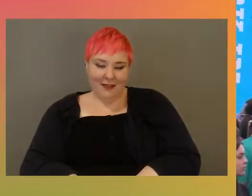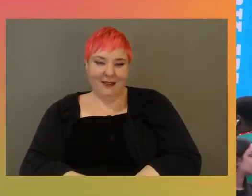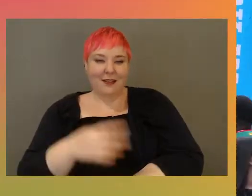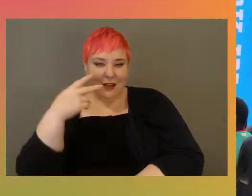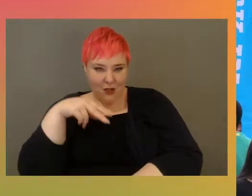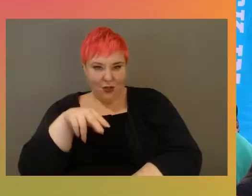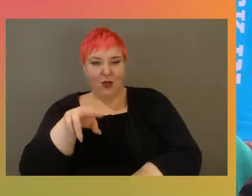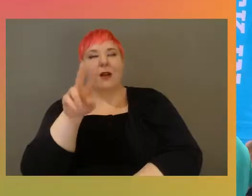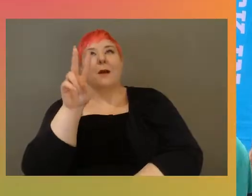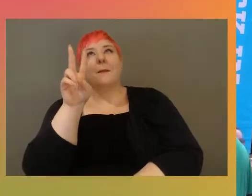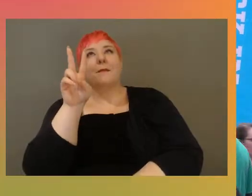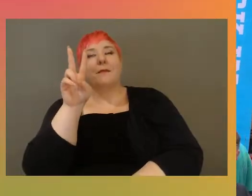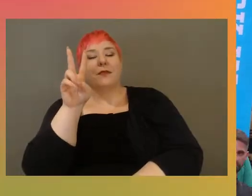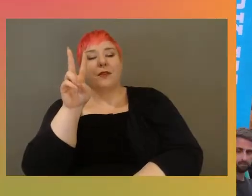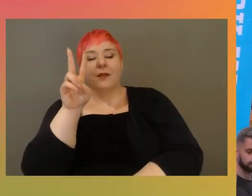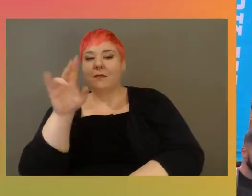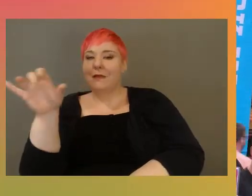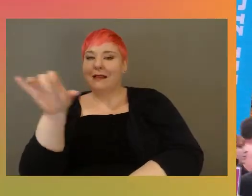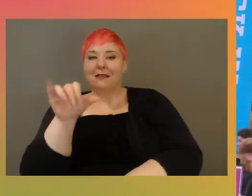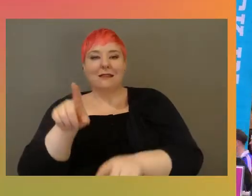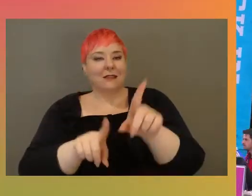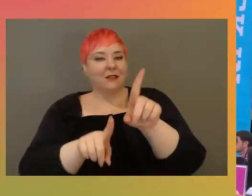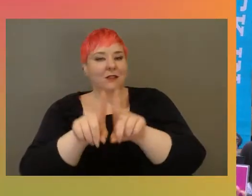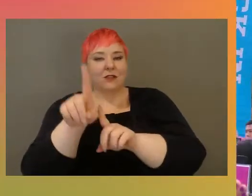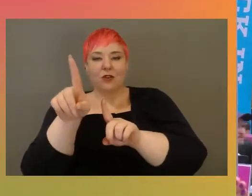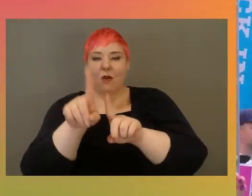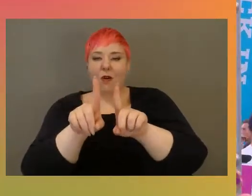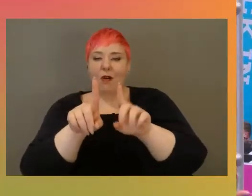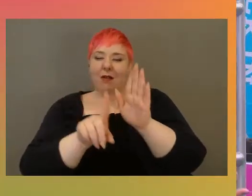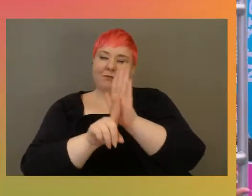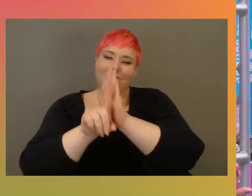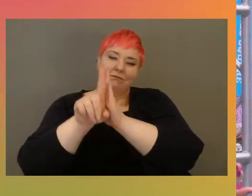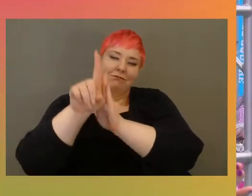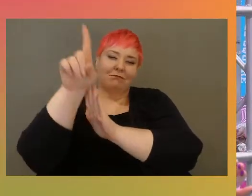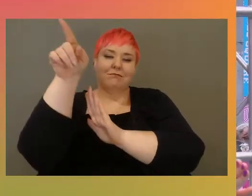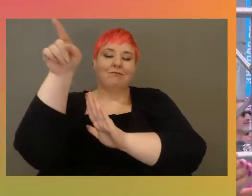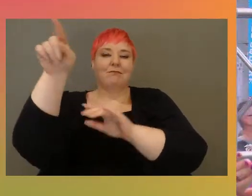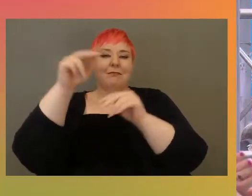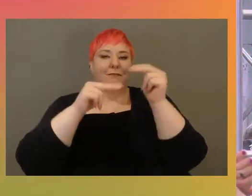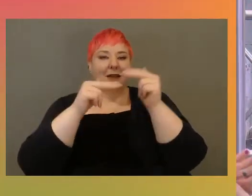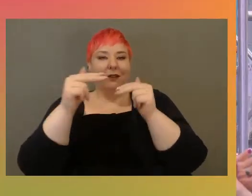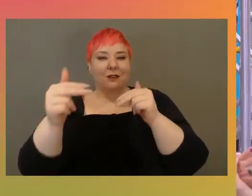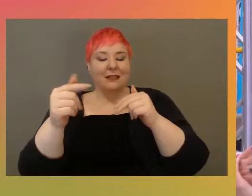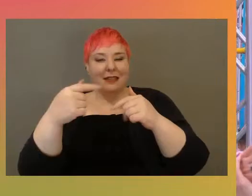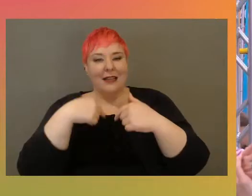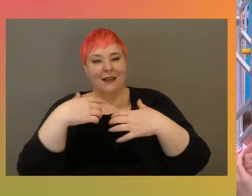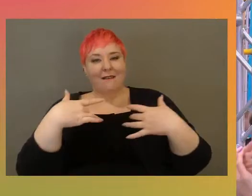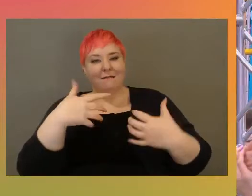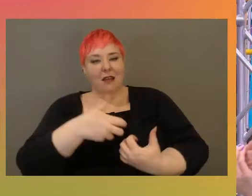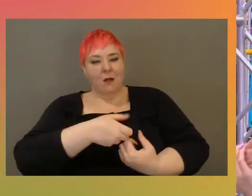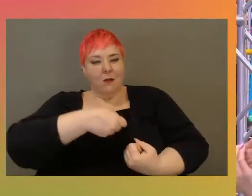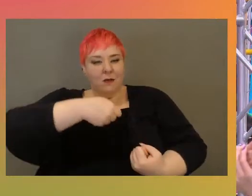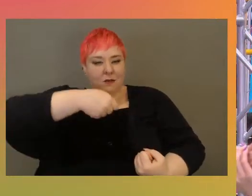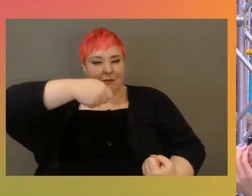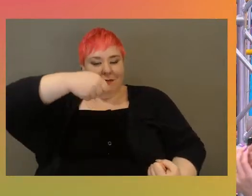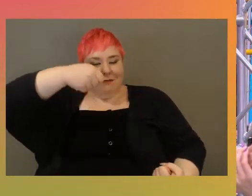THE LEFT. BREVE. LOOK UP.